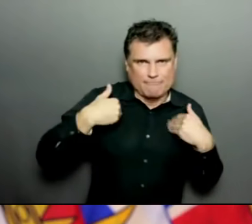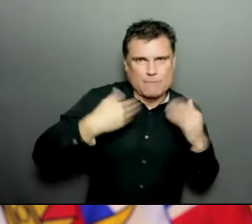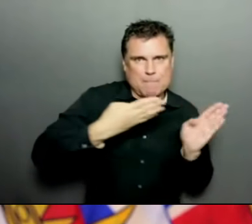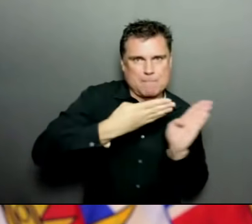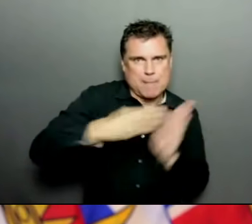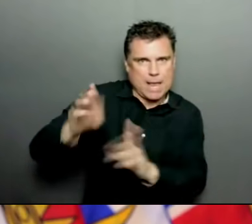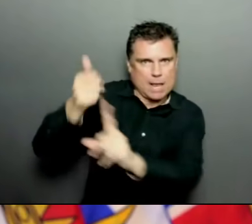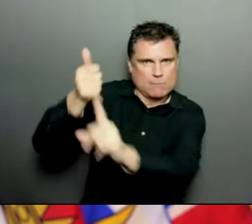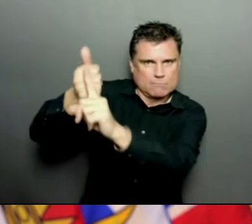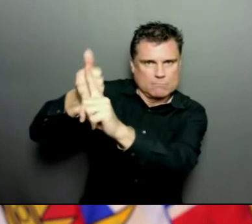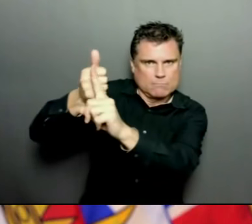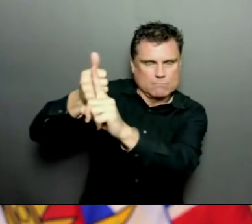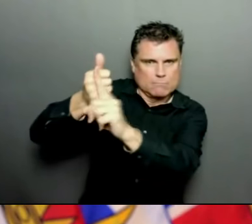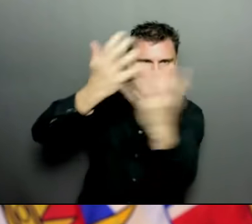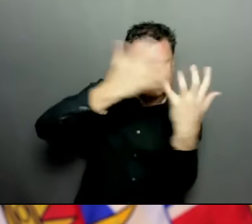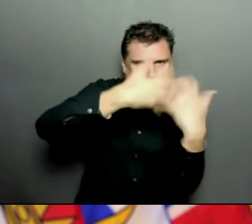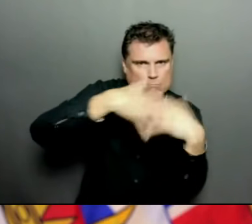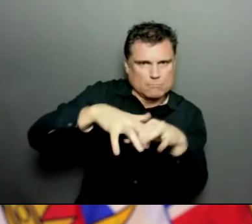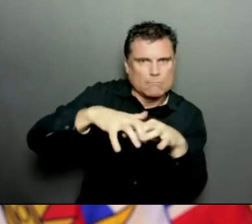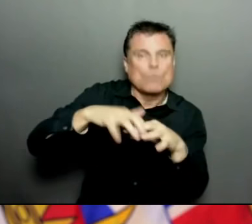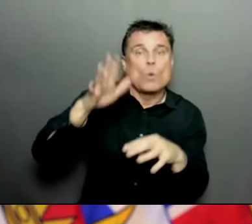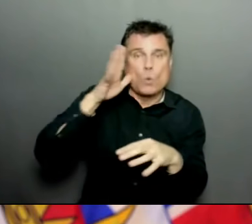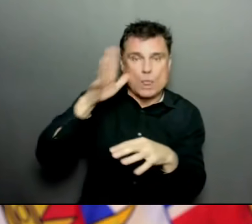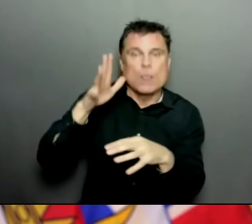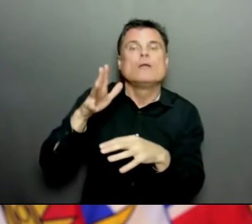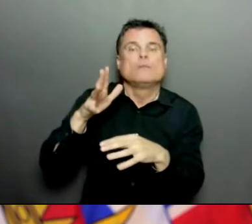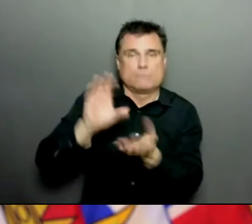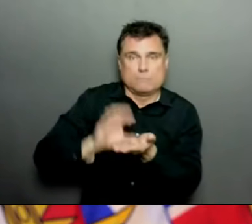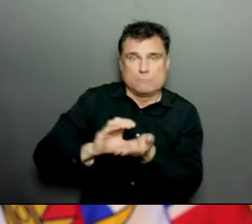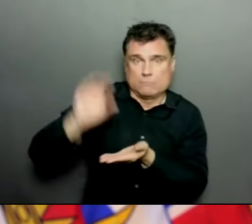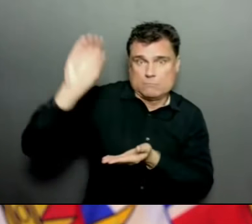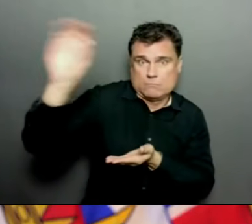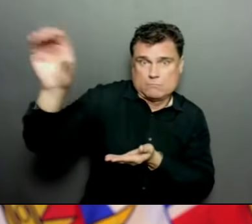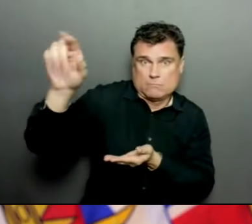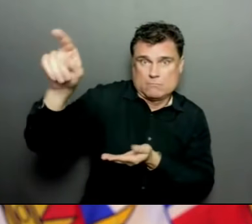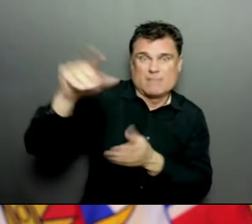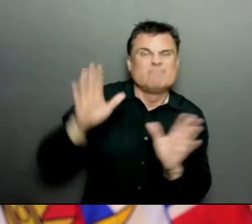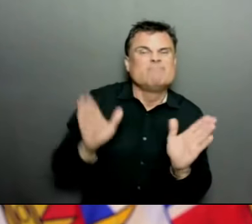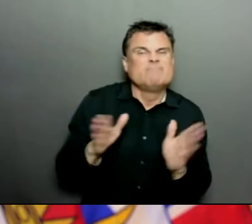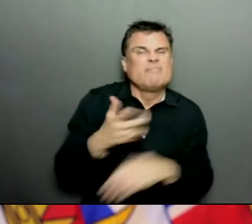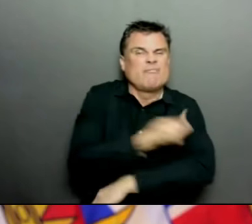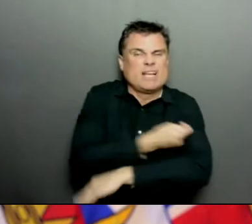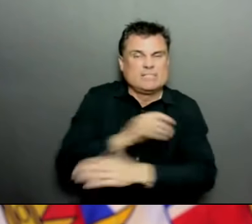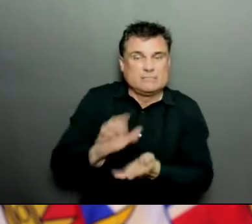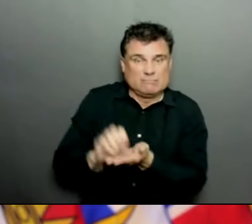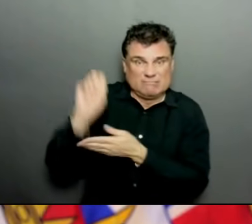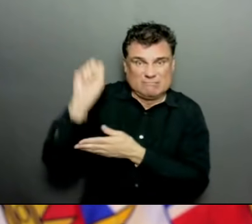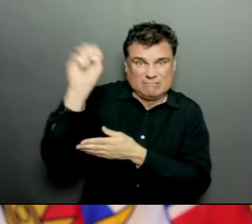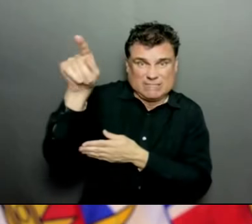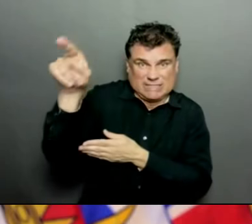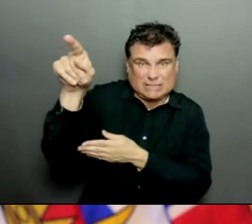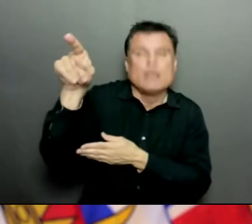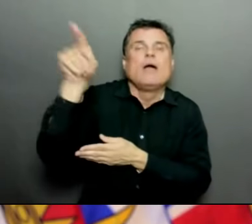where the first shipment is being received, and yes, we have a plan for subsequent doses and how they will be broken down.